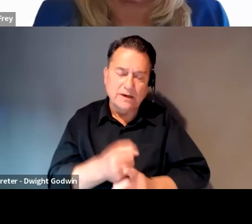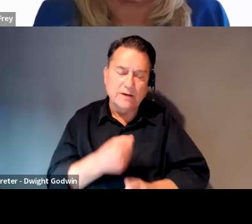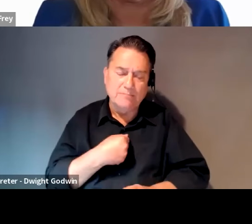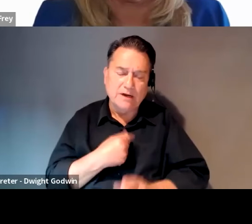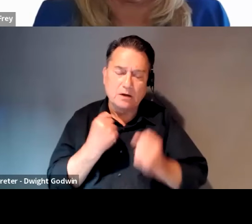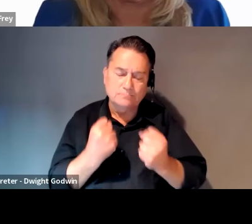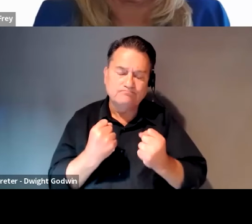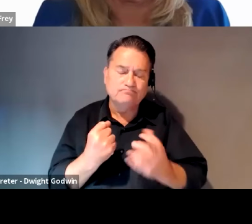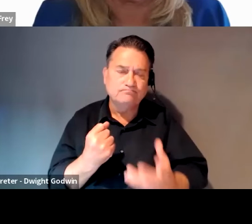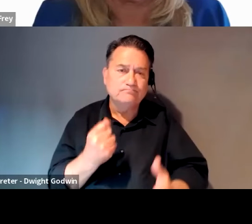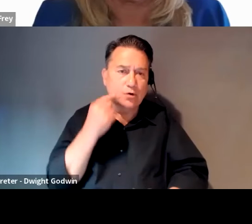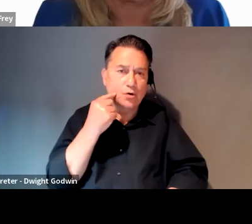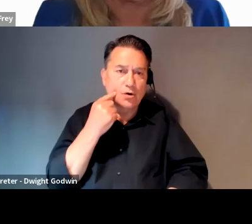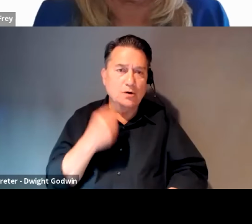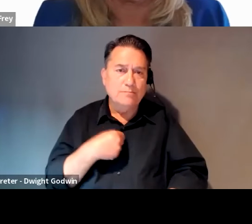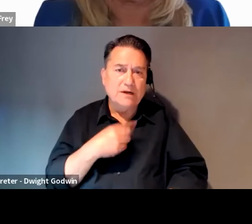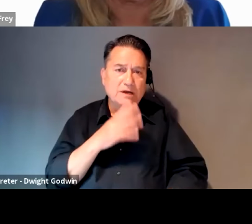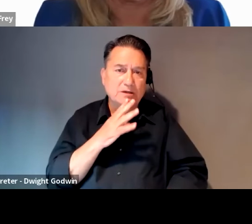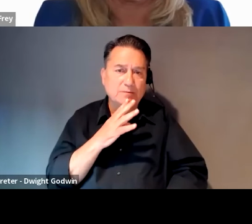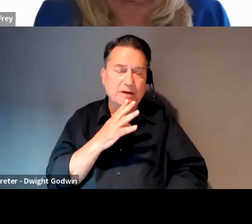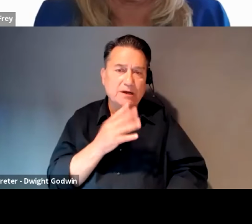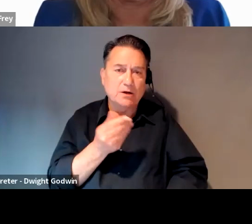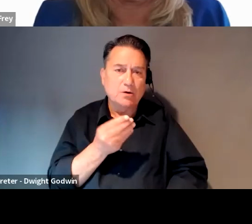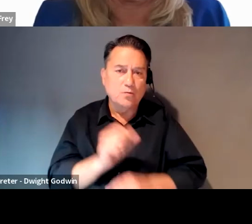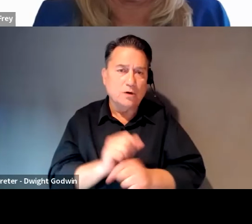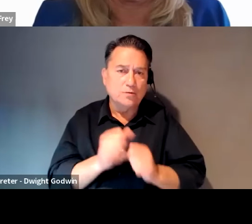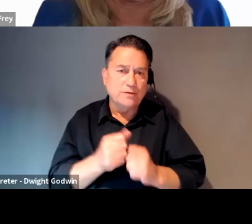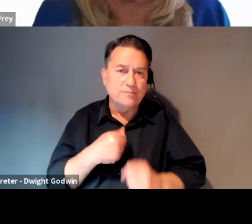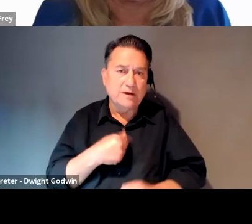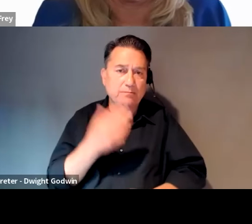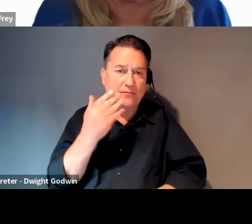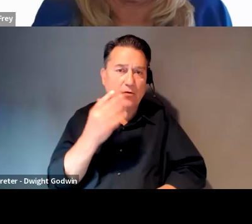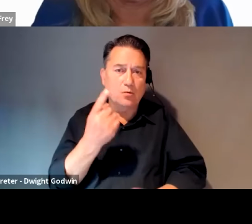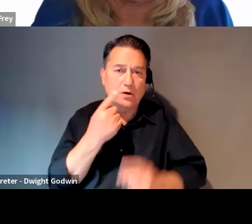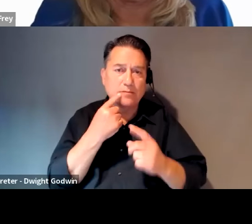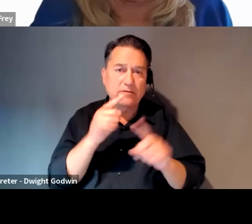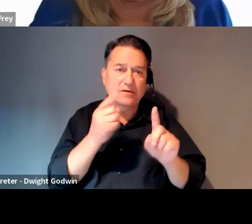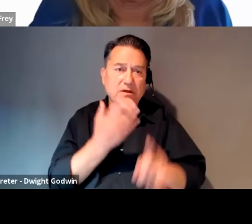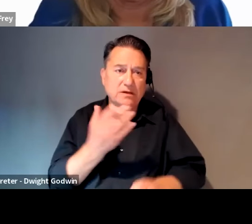If you heard me speak or if you worked with me before, one of my most famous things to say is that the parents